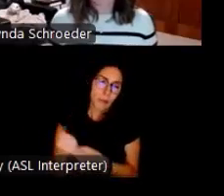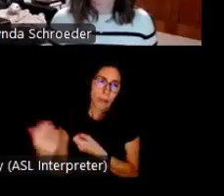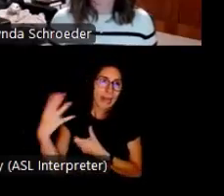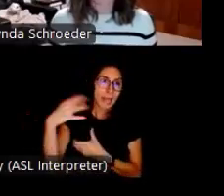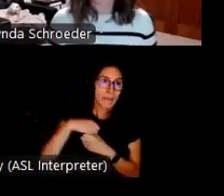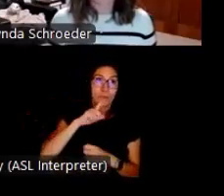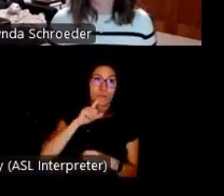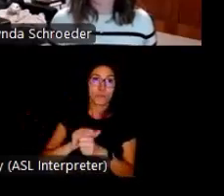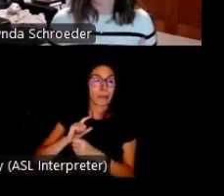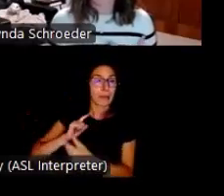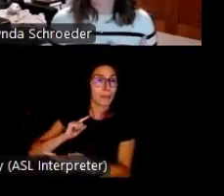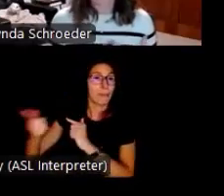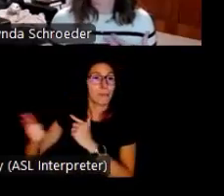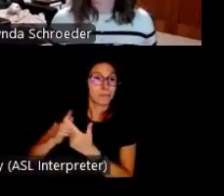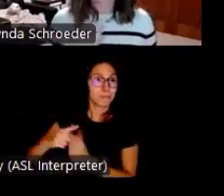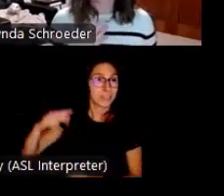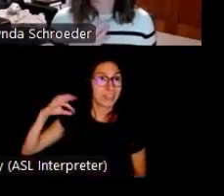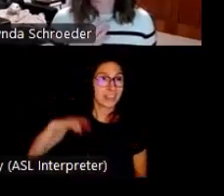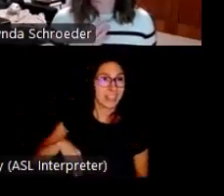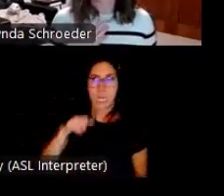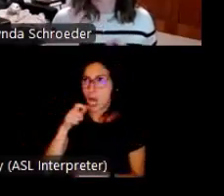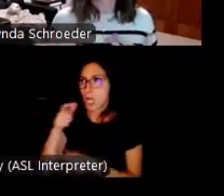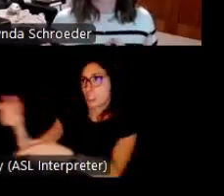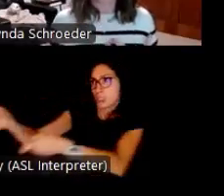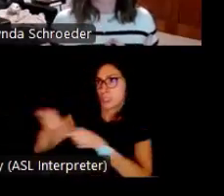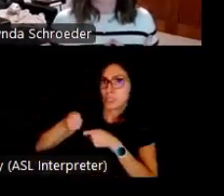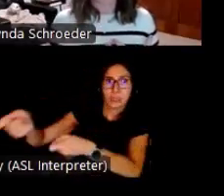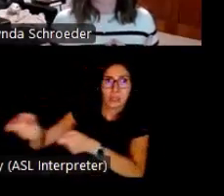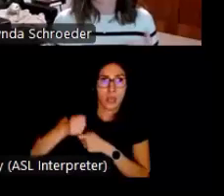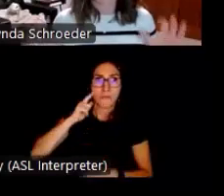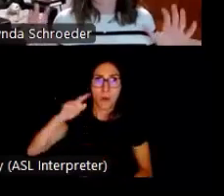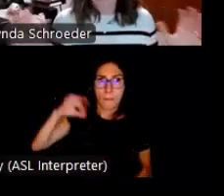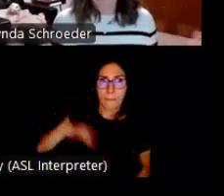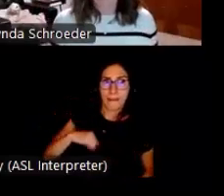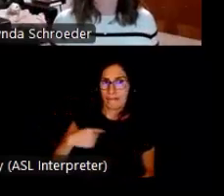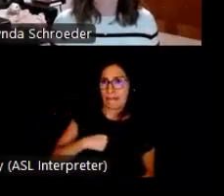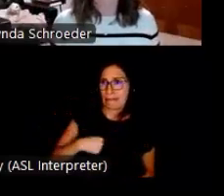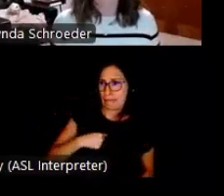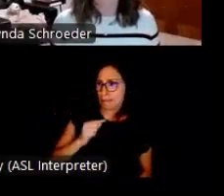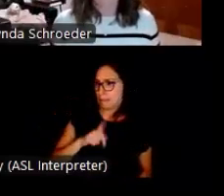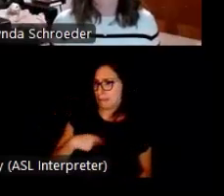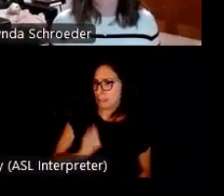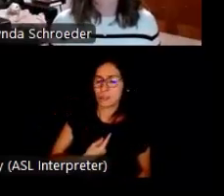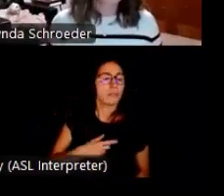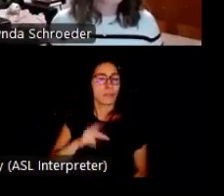You are not engaging them for the benefit of your work, but for the benefit of collaboration.